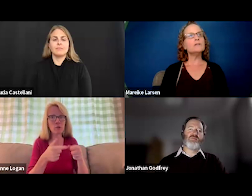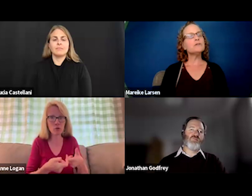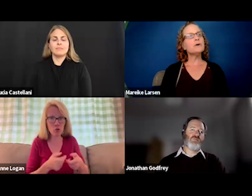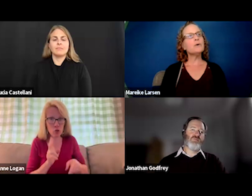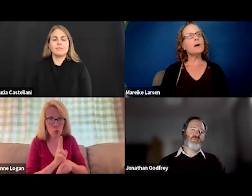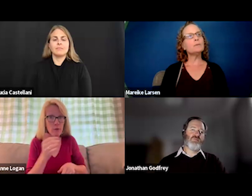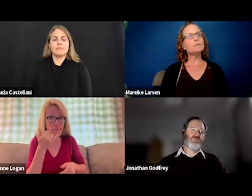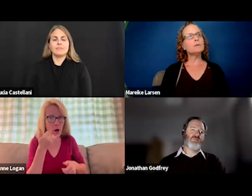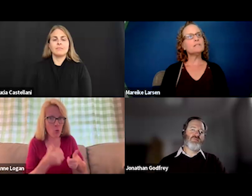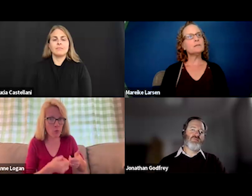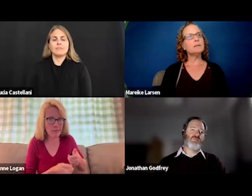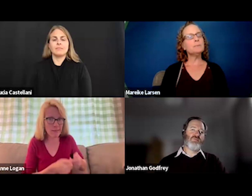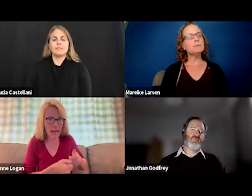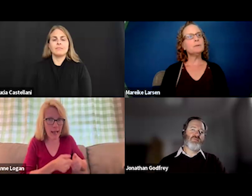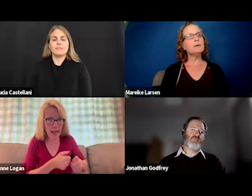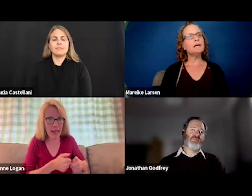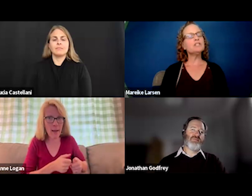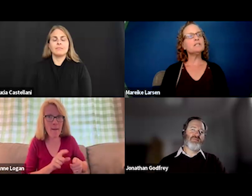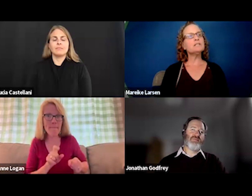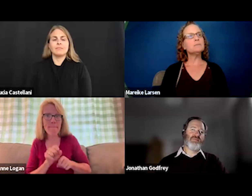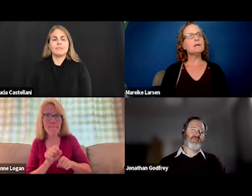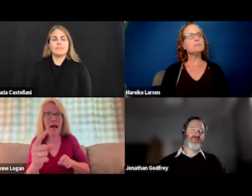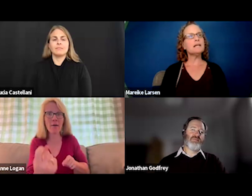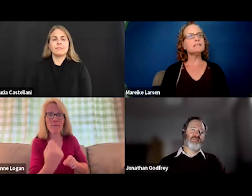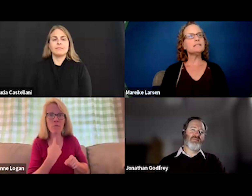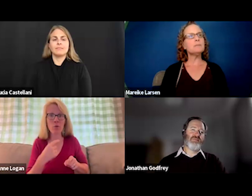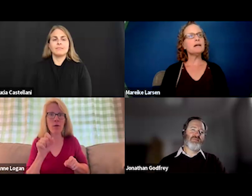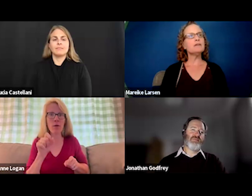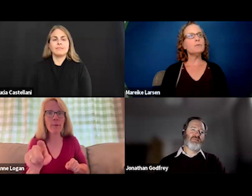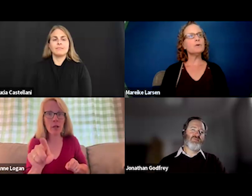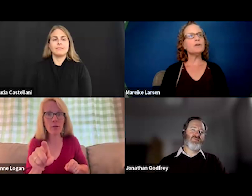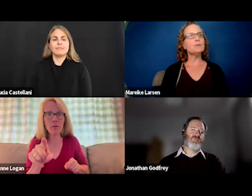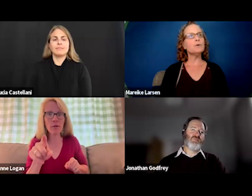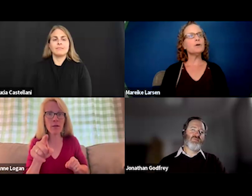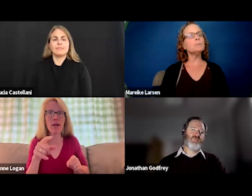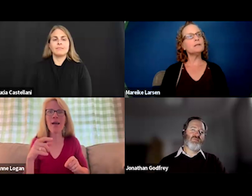Also, I would request that people be patient. Sometimes texting back and forth can work.